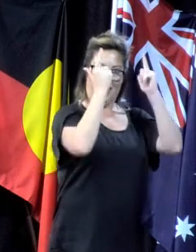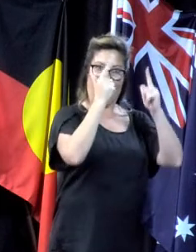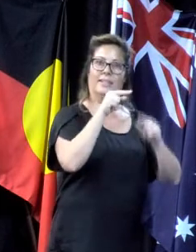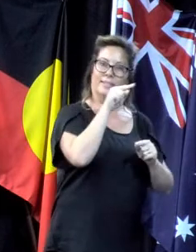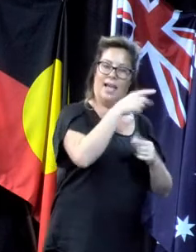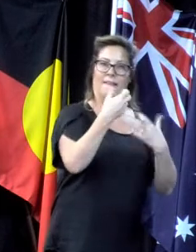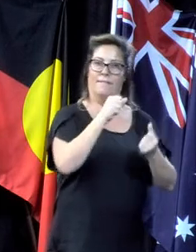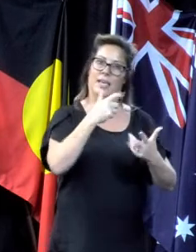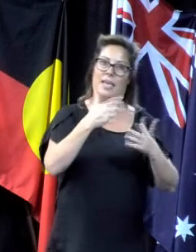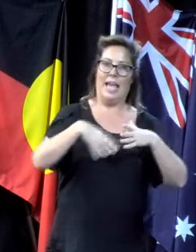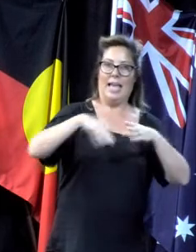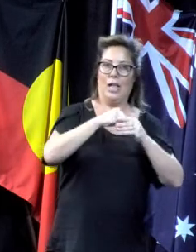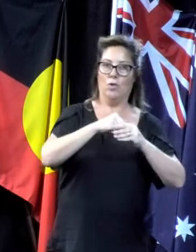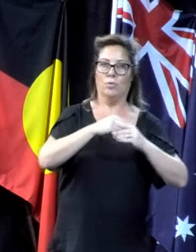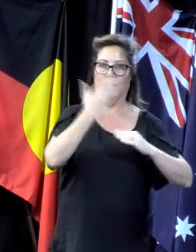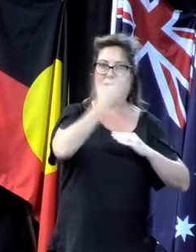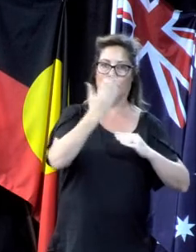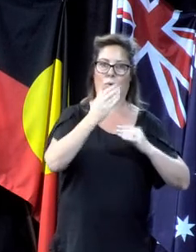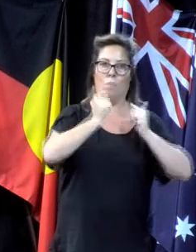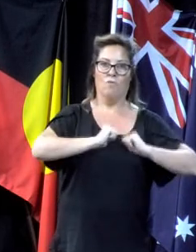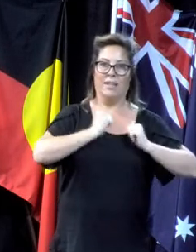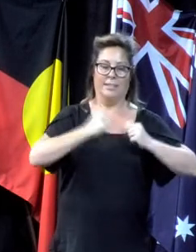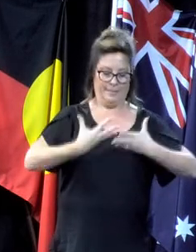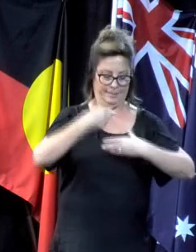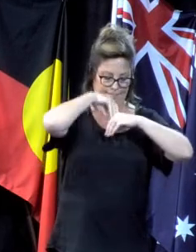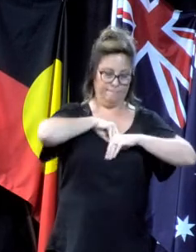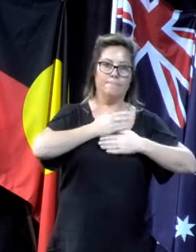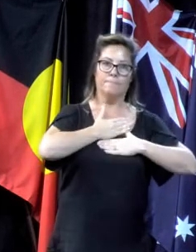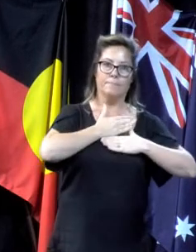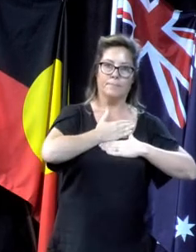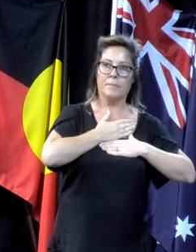specific responsibilities as equity leaders to establish a strong foundation